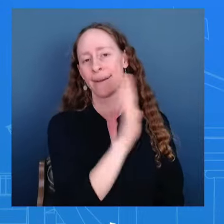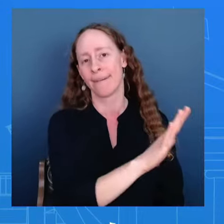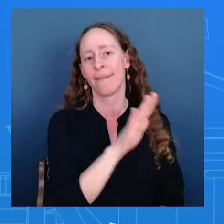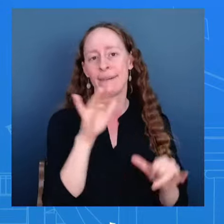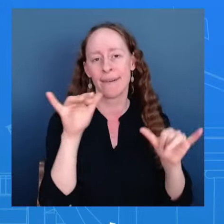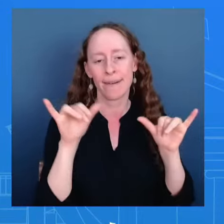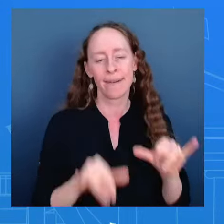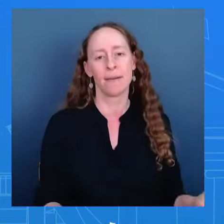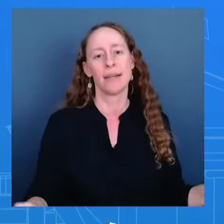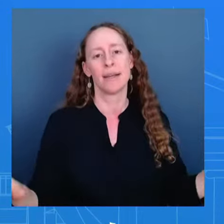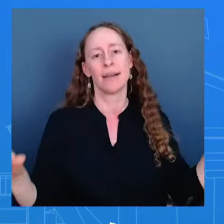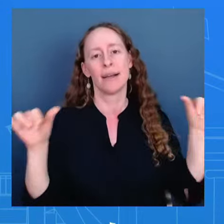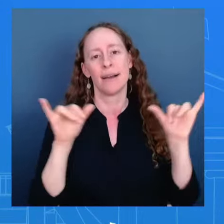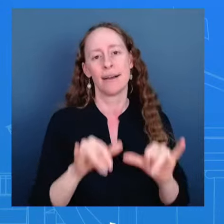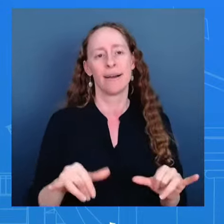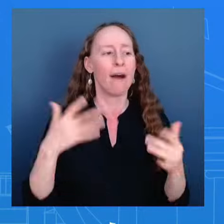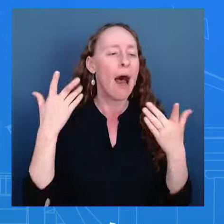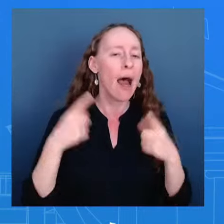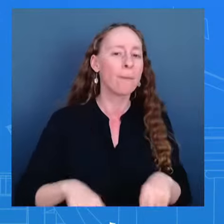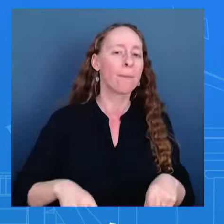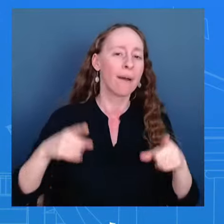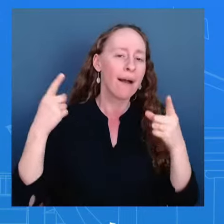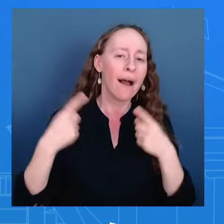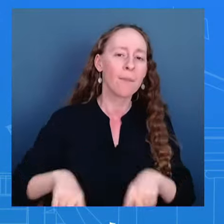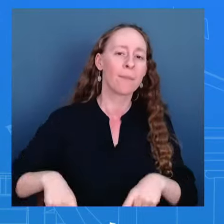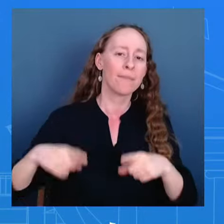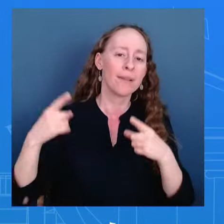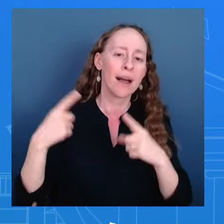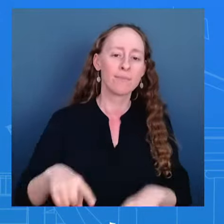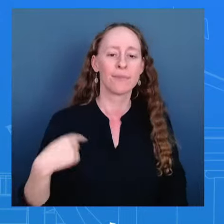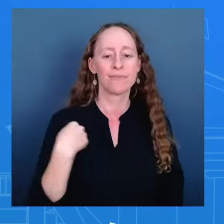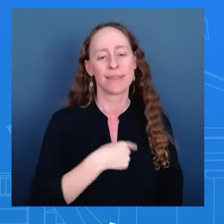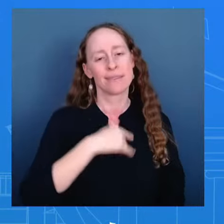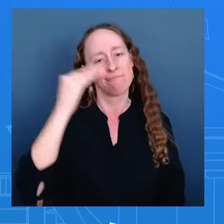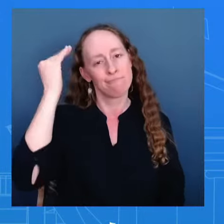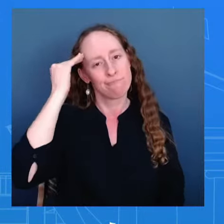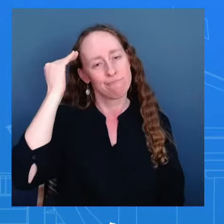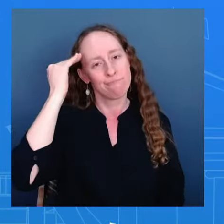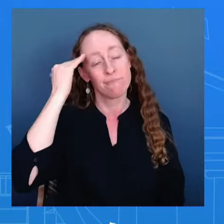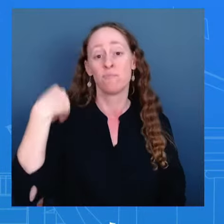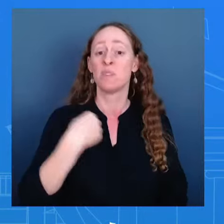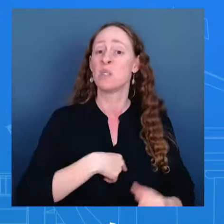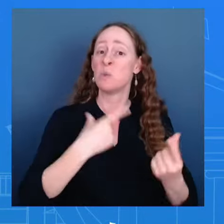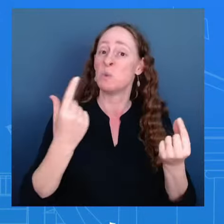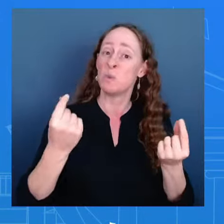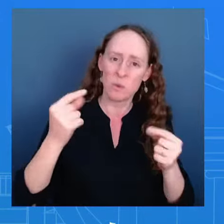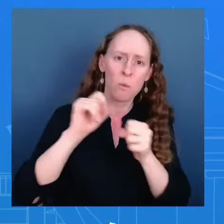So we're working hard with our European counterparts to do everything we can to build resilience, not just for ourselves here at home,